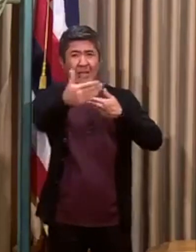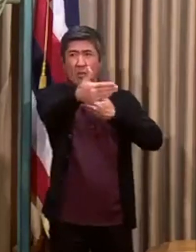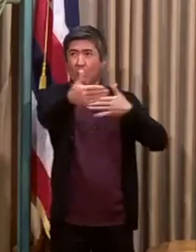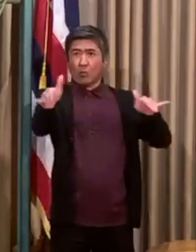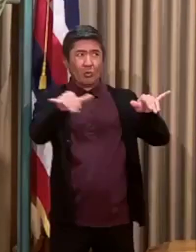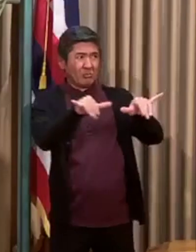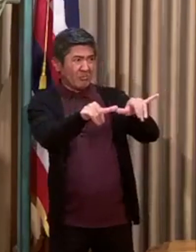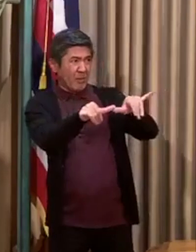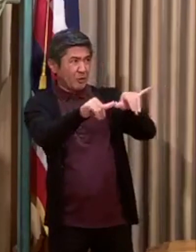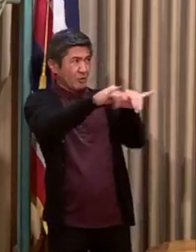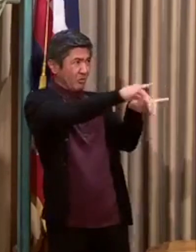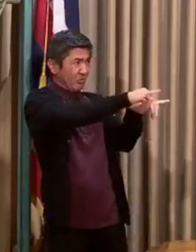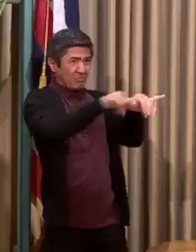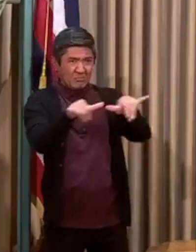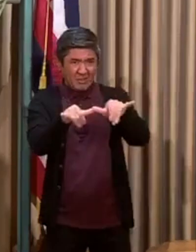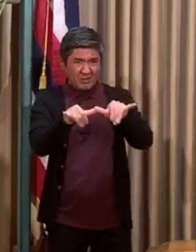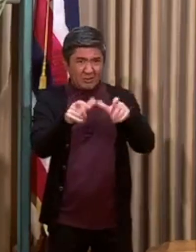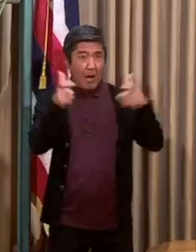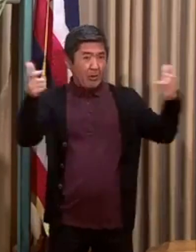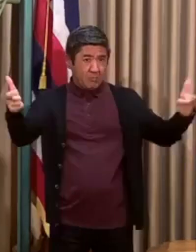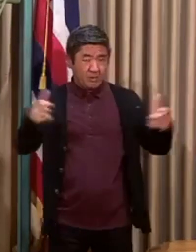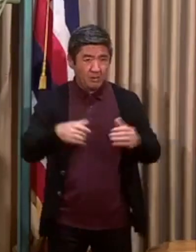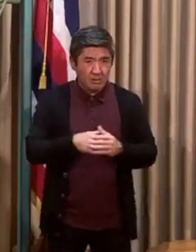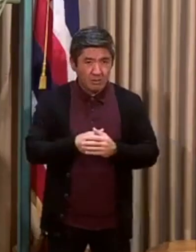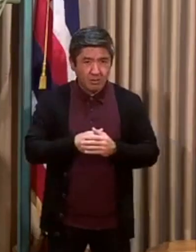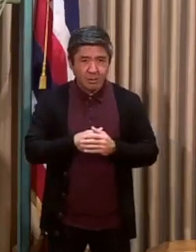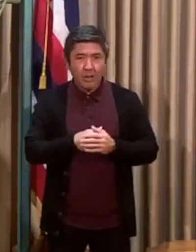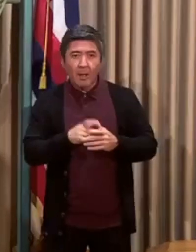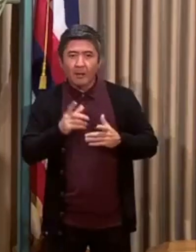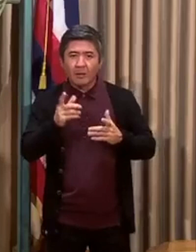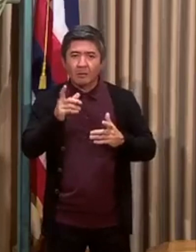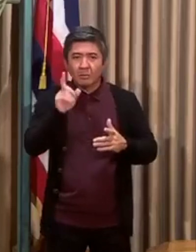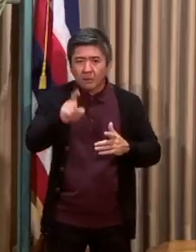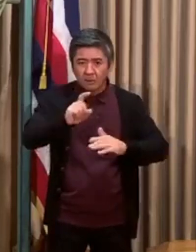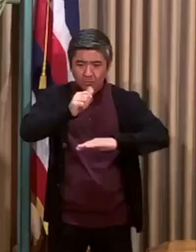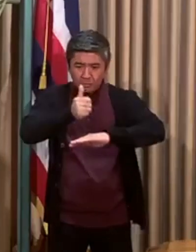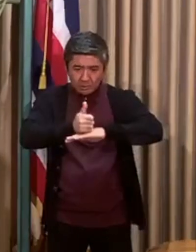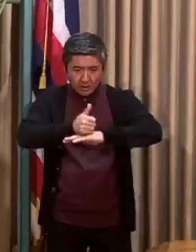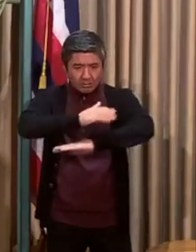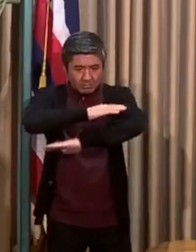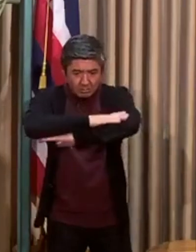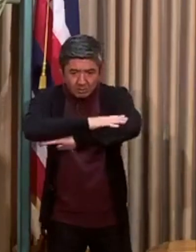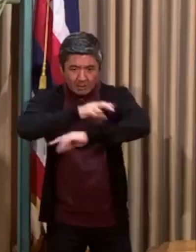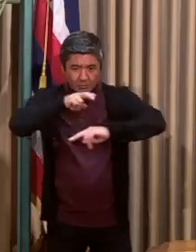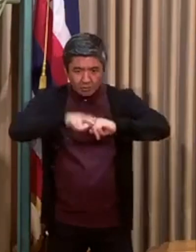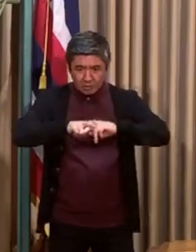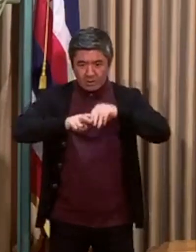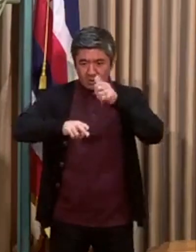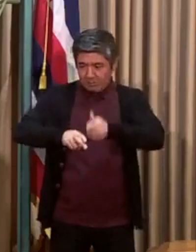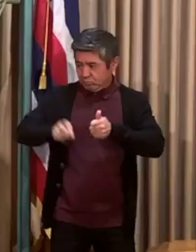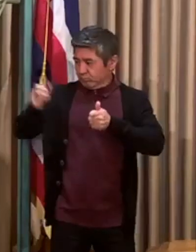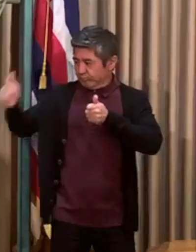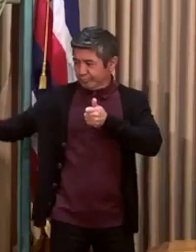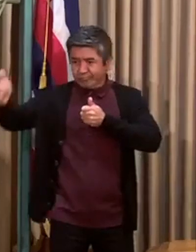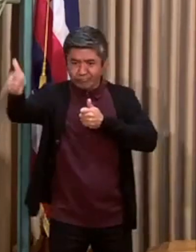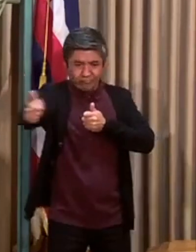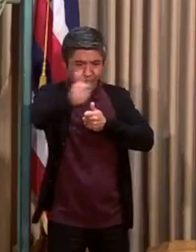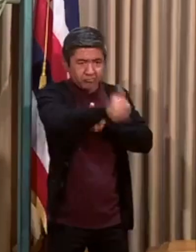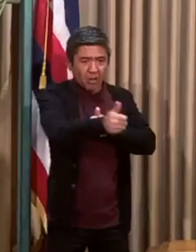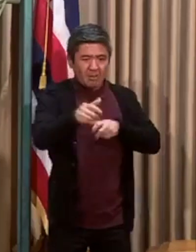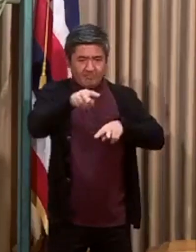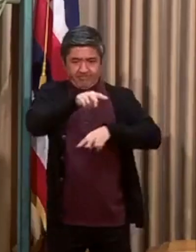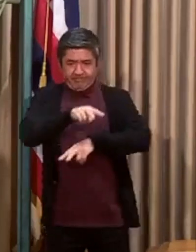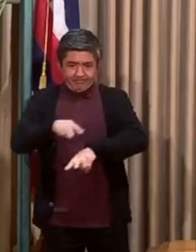and the social distancing metrics that are put in place as part of our public health response plans,